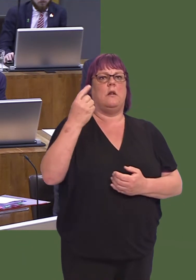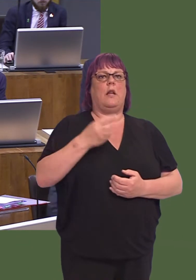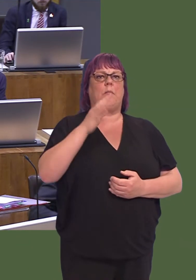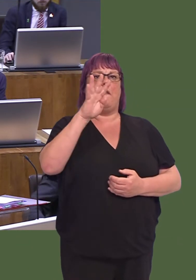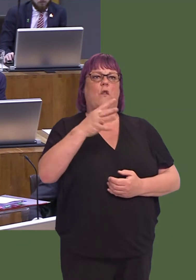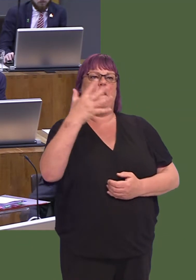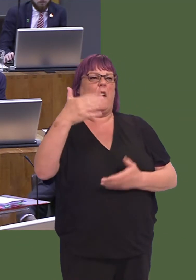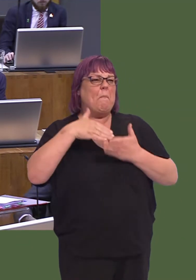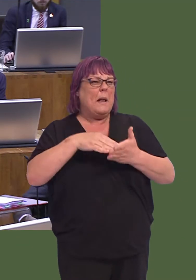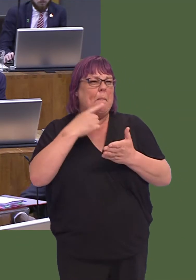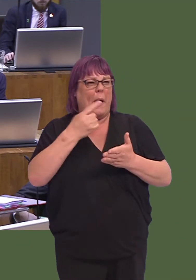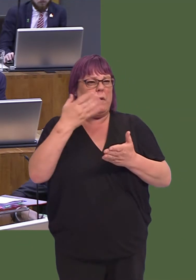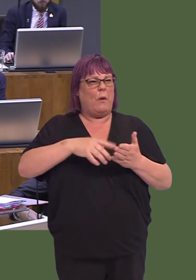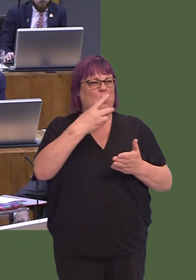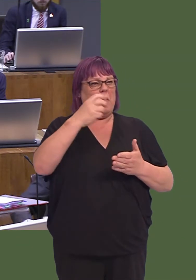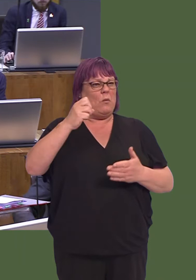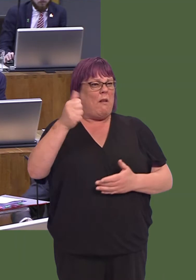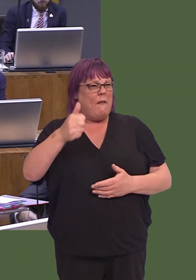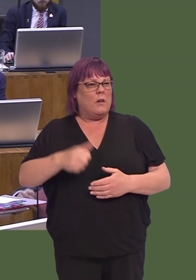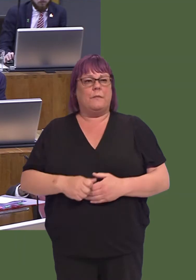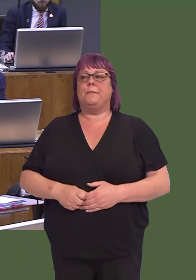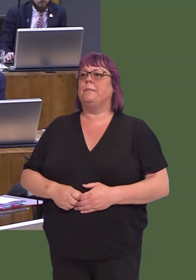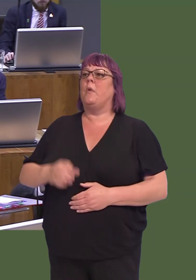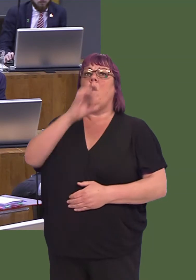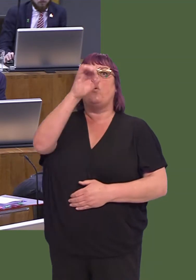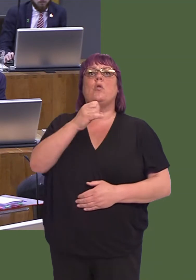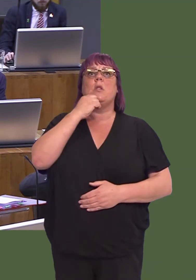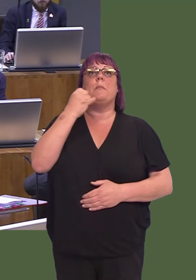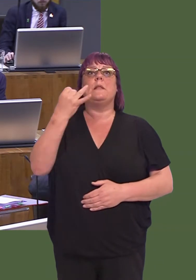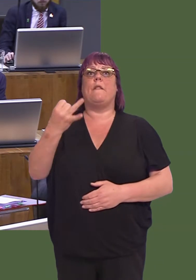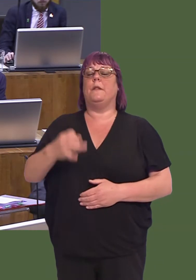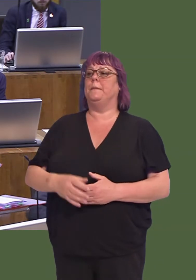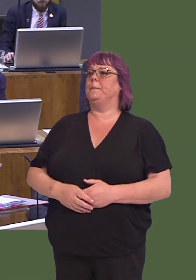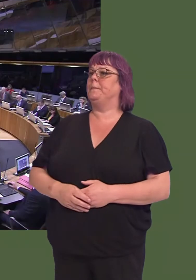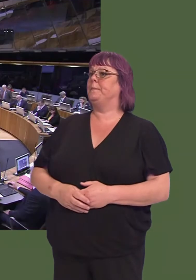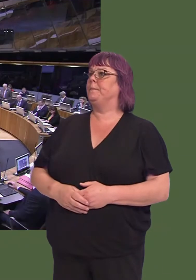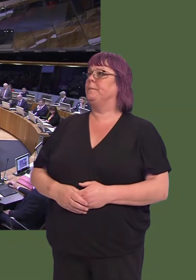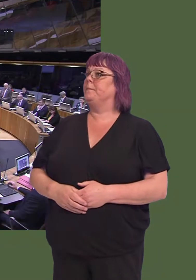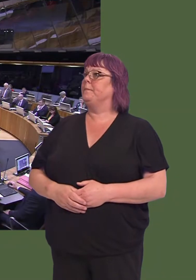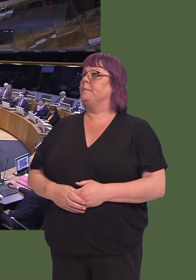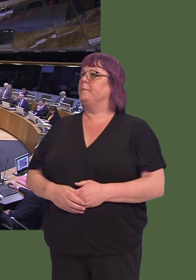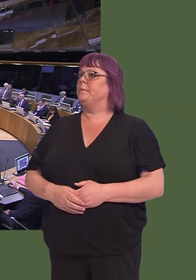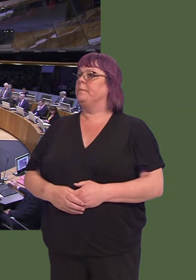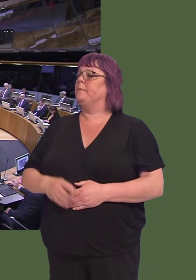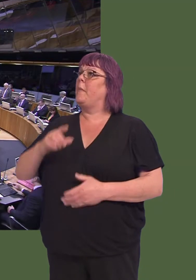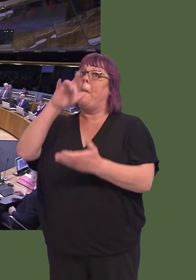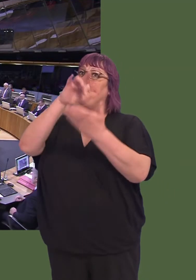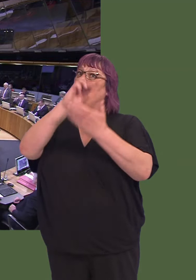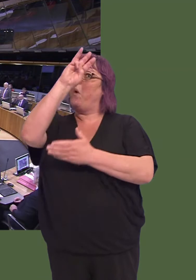vehicles since 2011 to almost £45 million. Neil Hamilton AM: 7. A wnaiff y Prif Weinidog roi'r wybodaeth ddiweddaraf am ddarparu gofal iechyd yng nghanolbarth